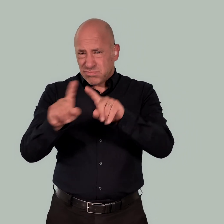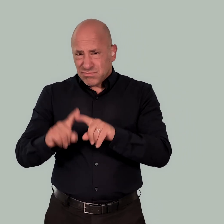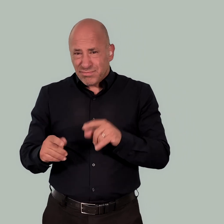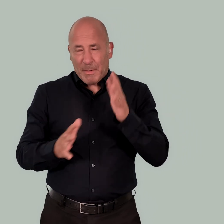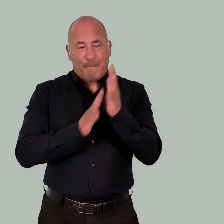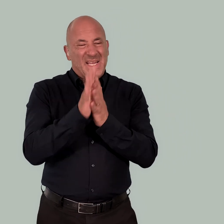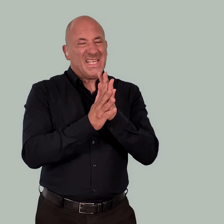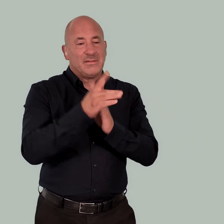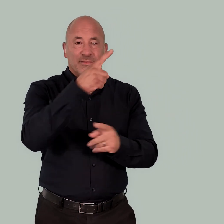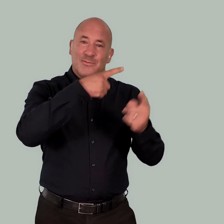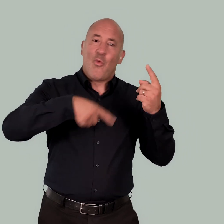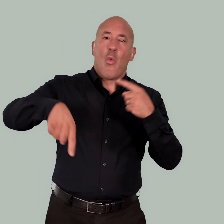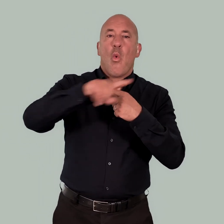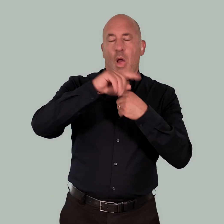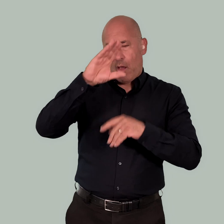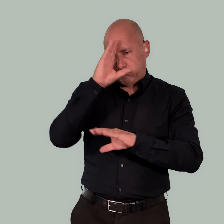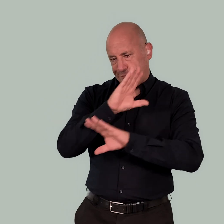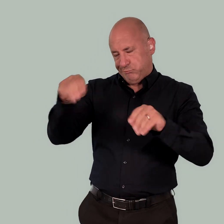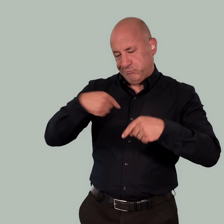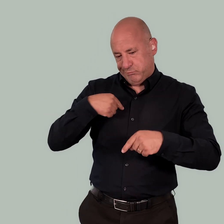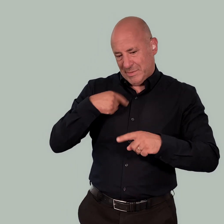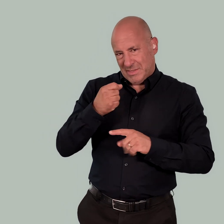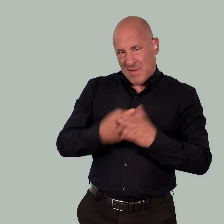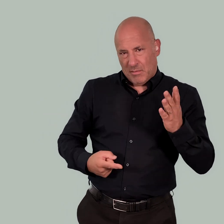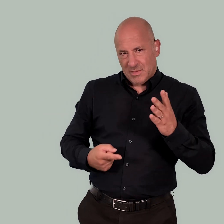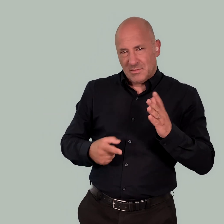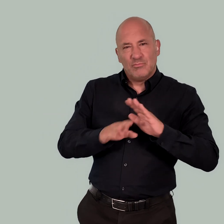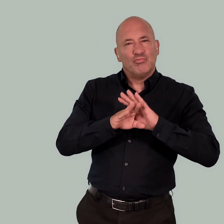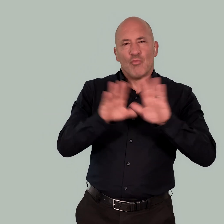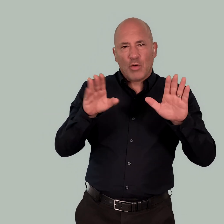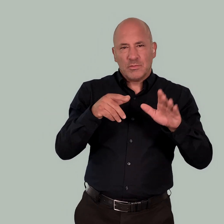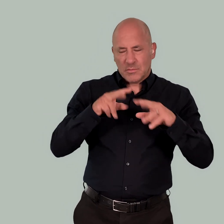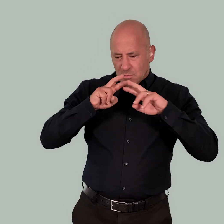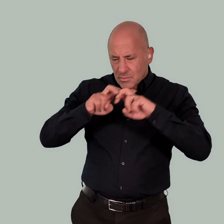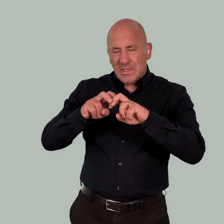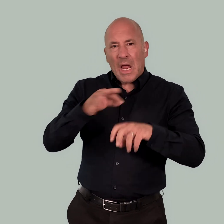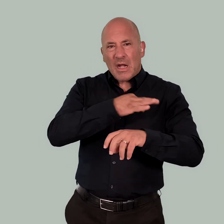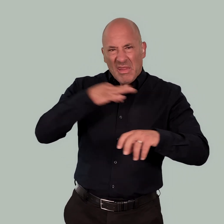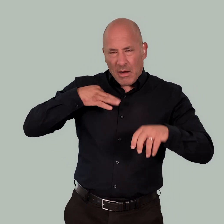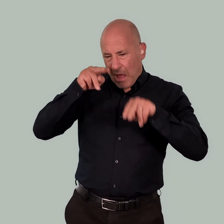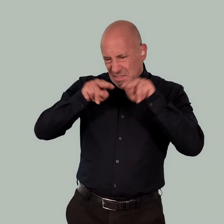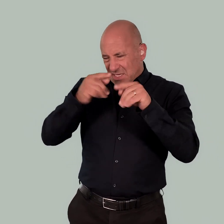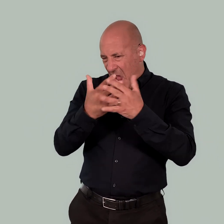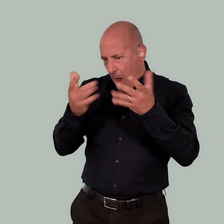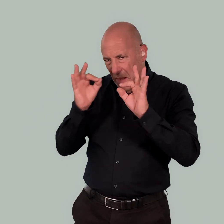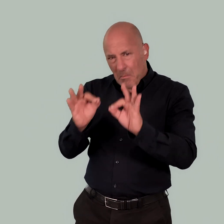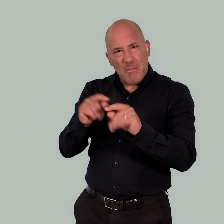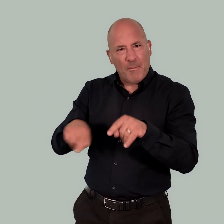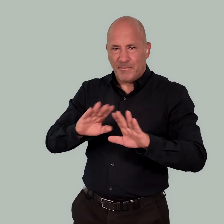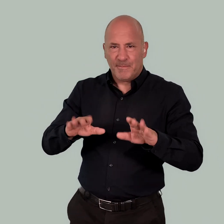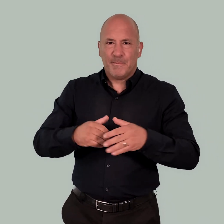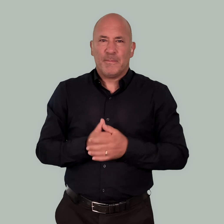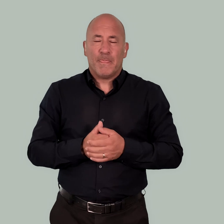meaning that disability is self-reported rather than clinically assessed.